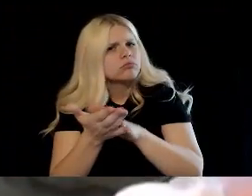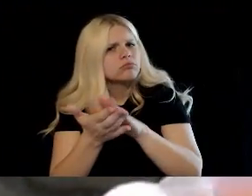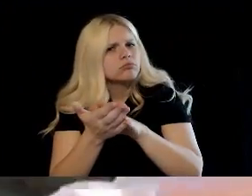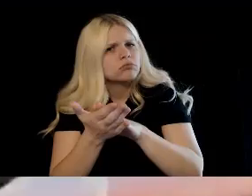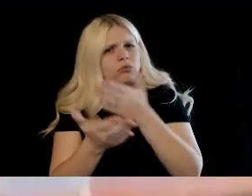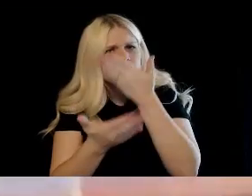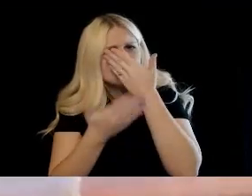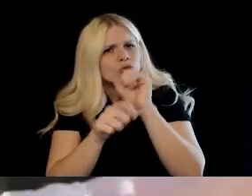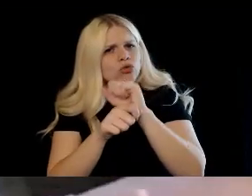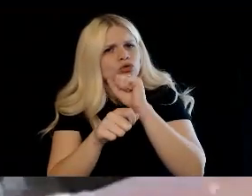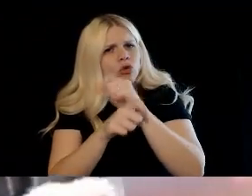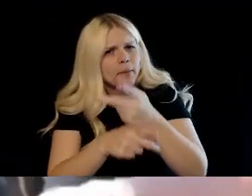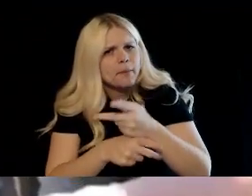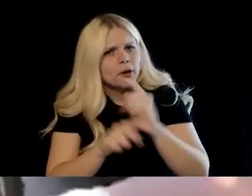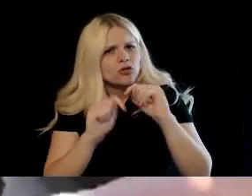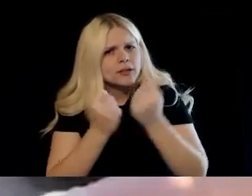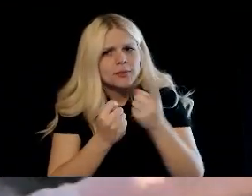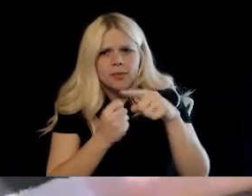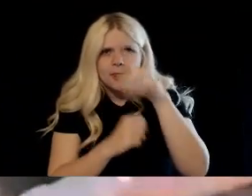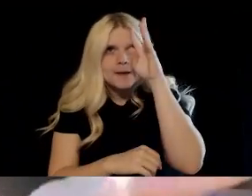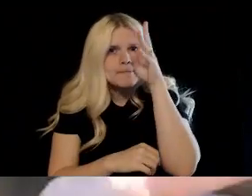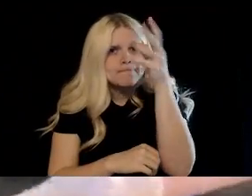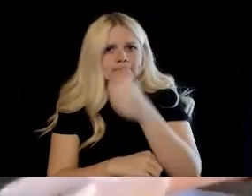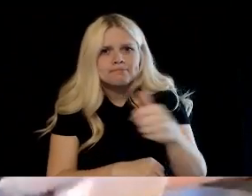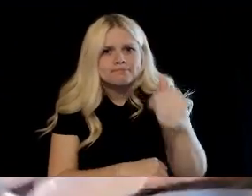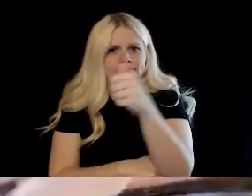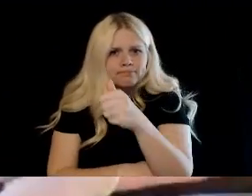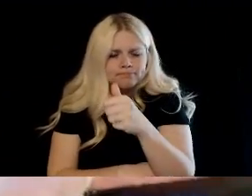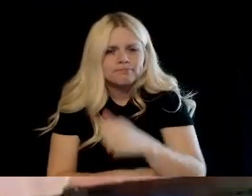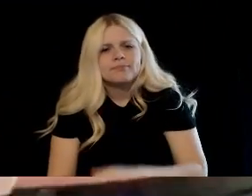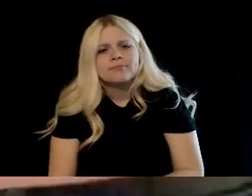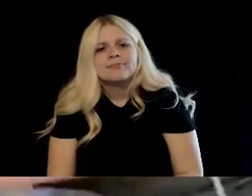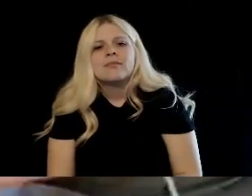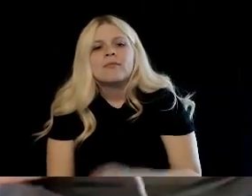It's a lot of DIY. Michelle: Yes, so for him to bite on that- the hose